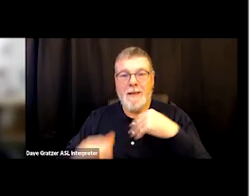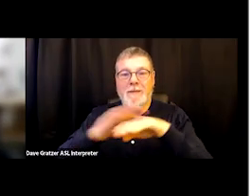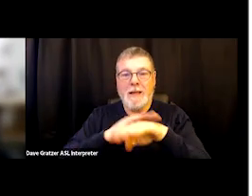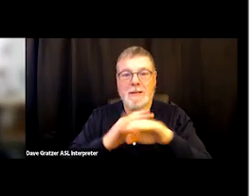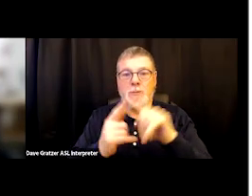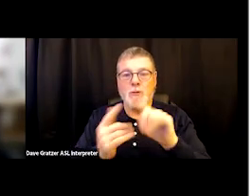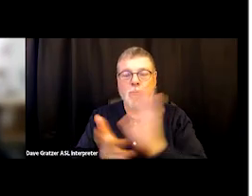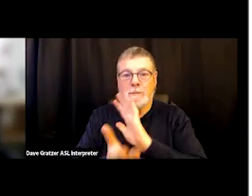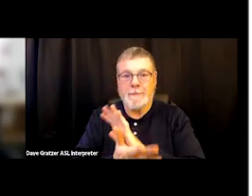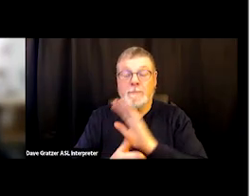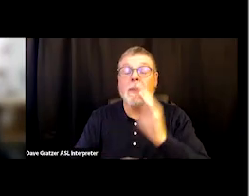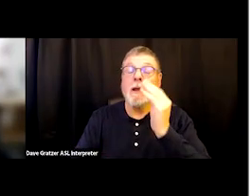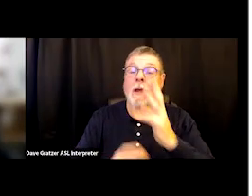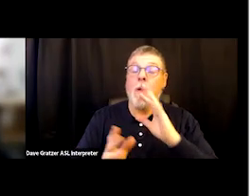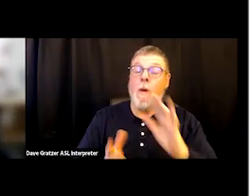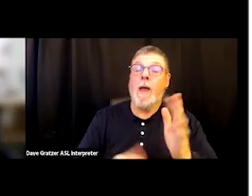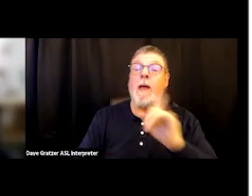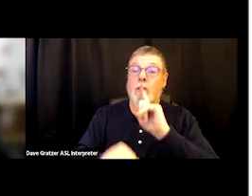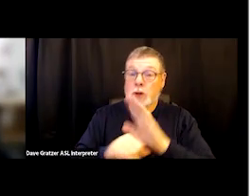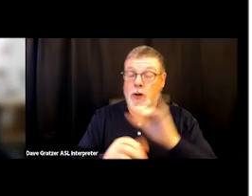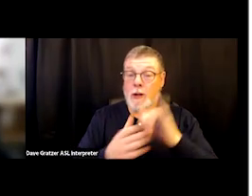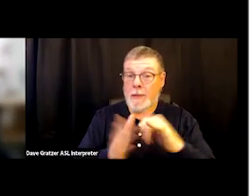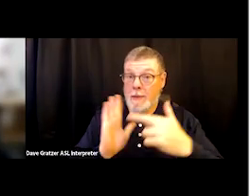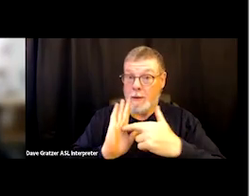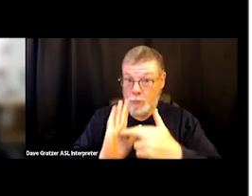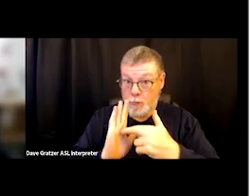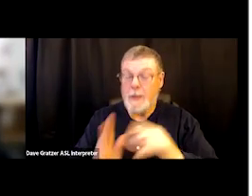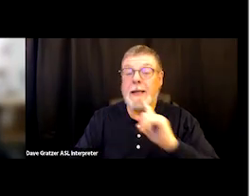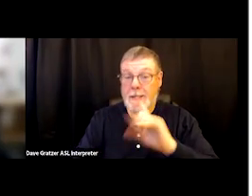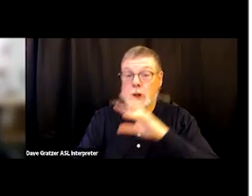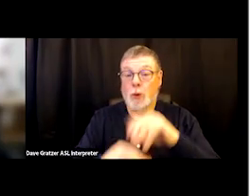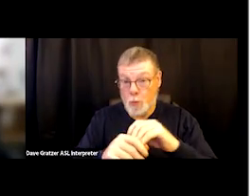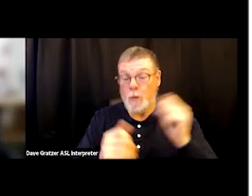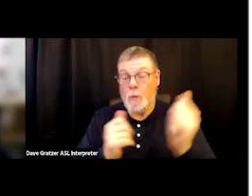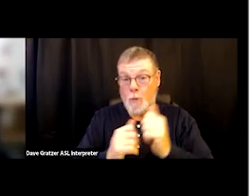It will help ensure that the appointed representative is included in the applicant's file